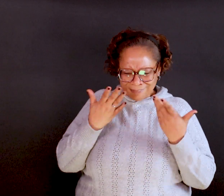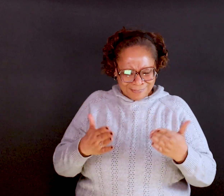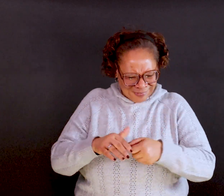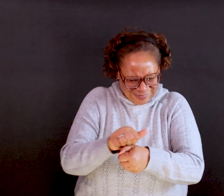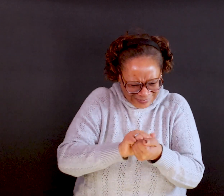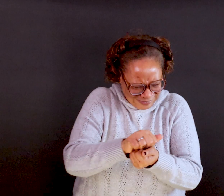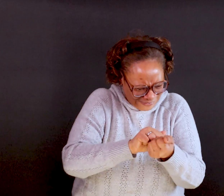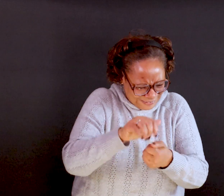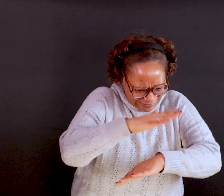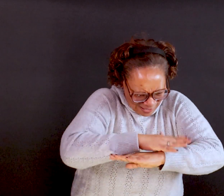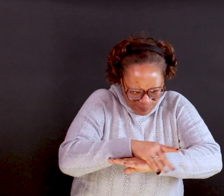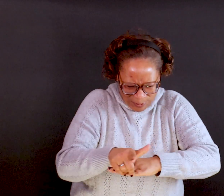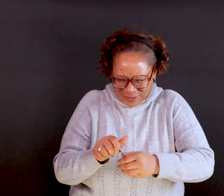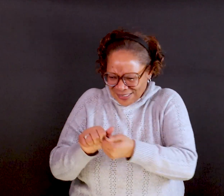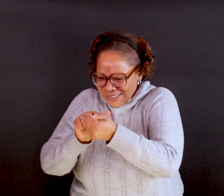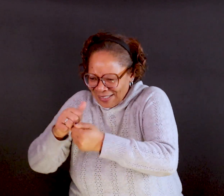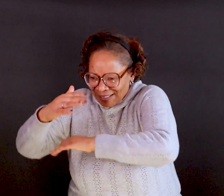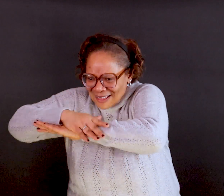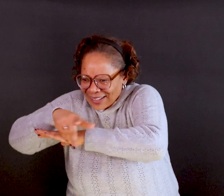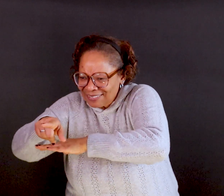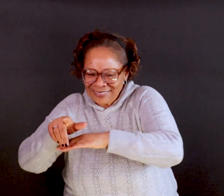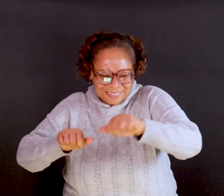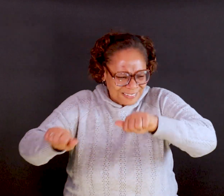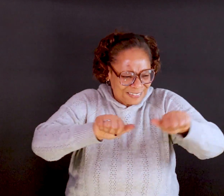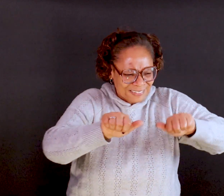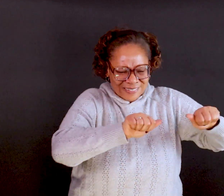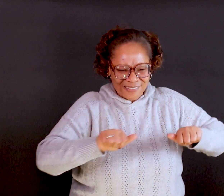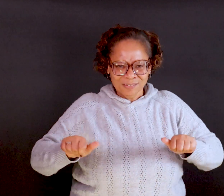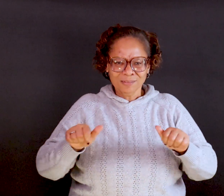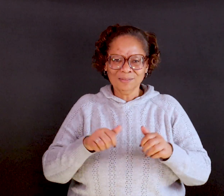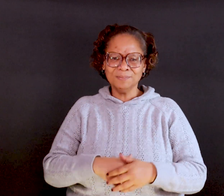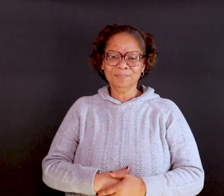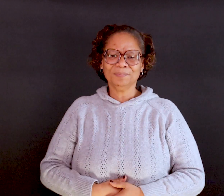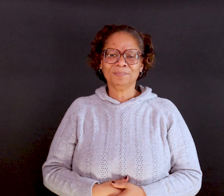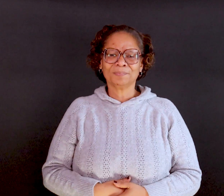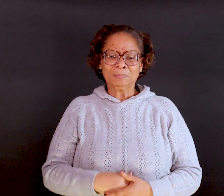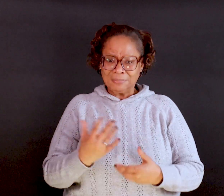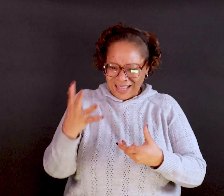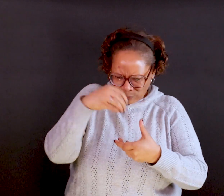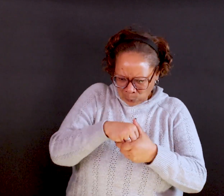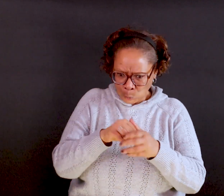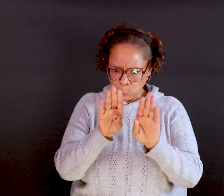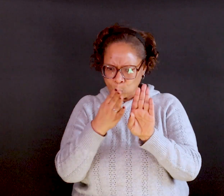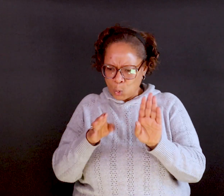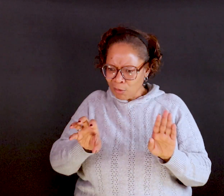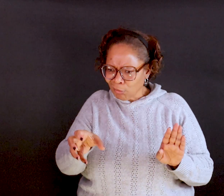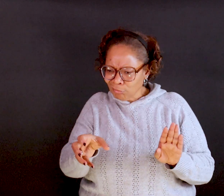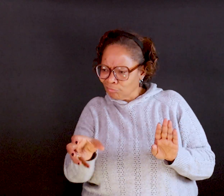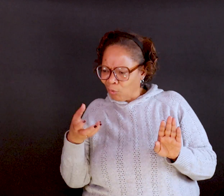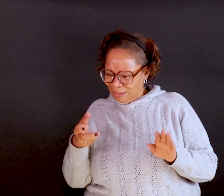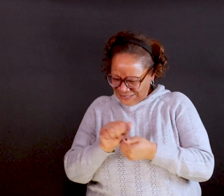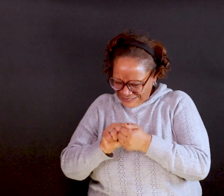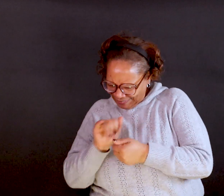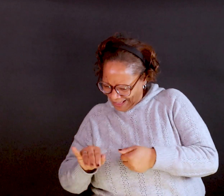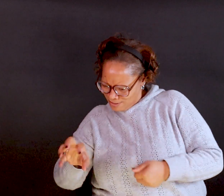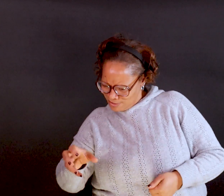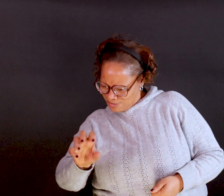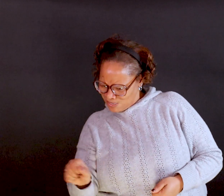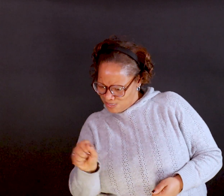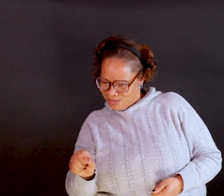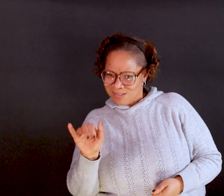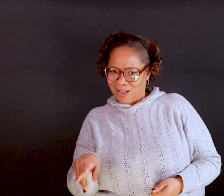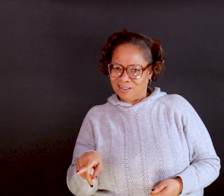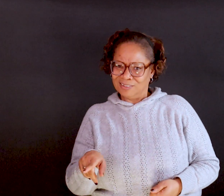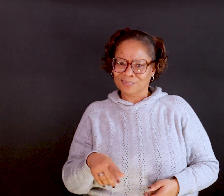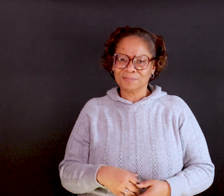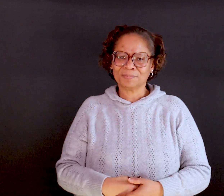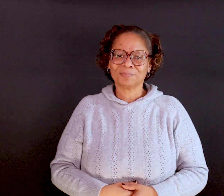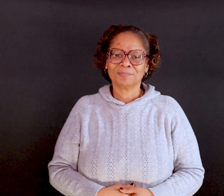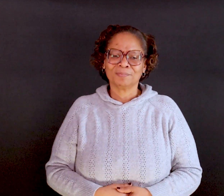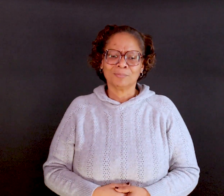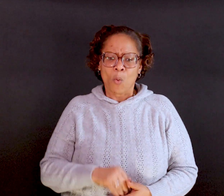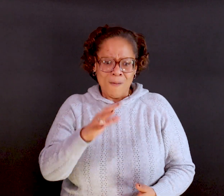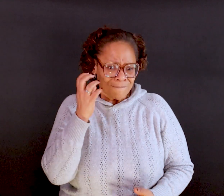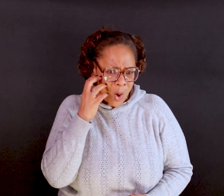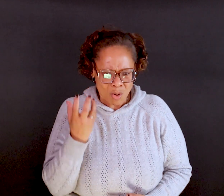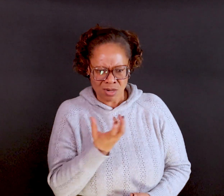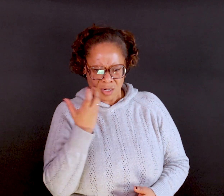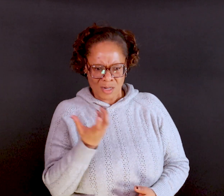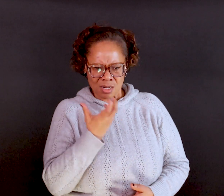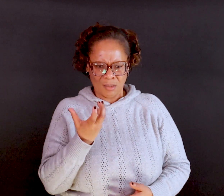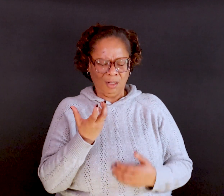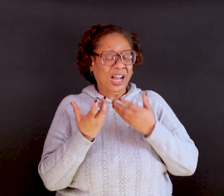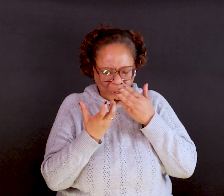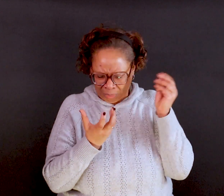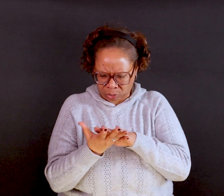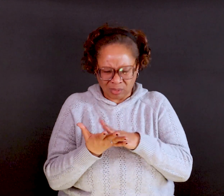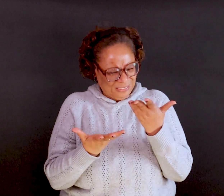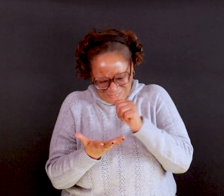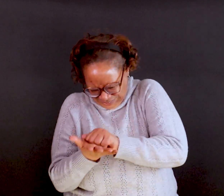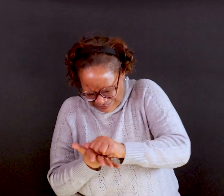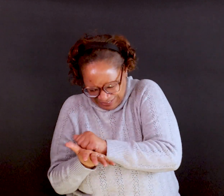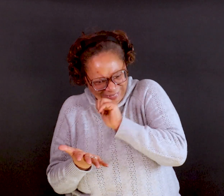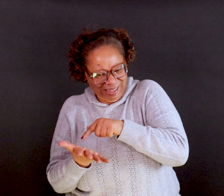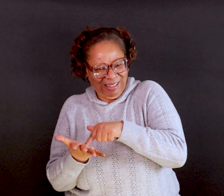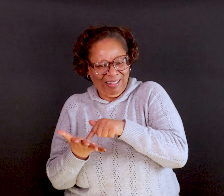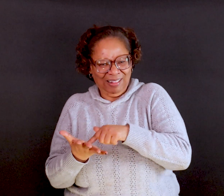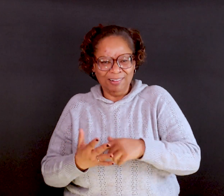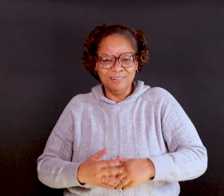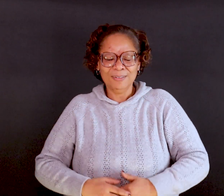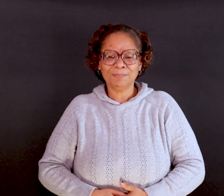This may include doorknobs, handles, and mobile devices.